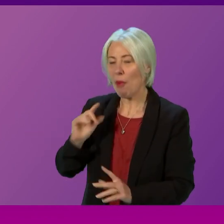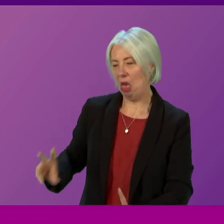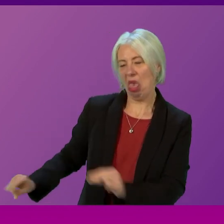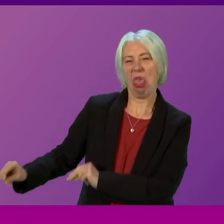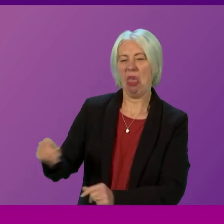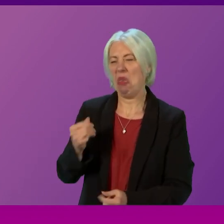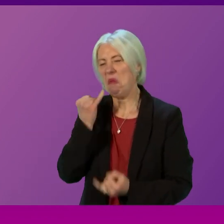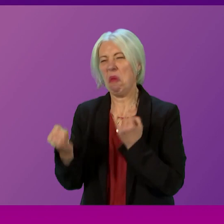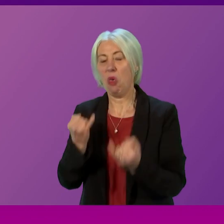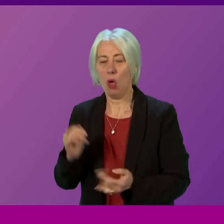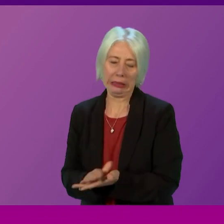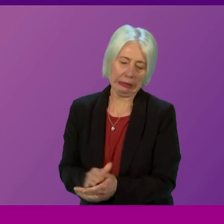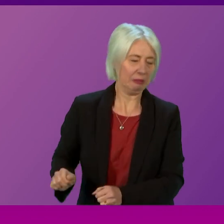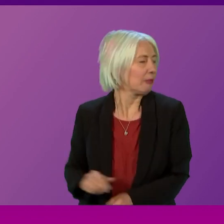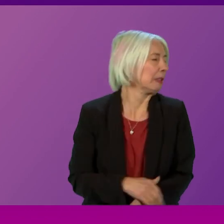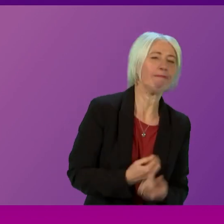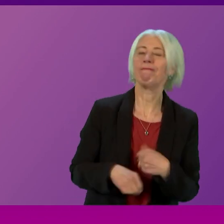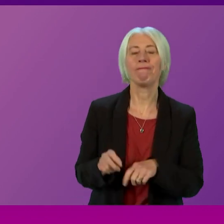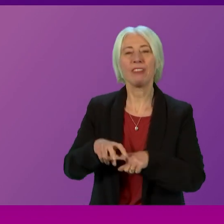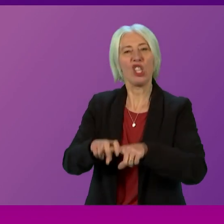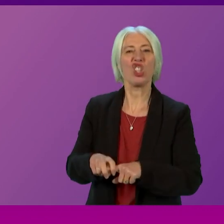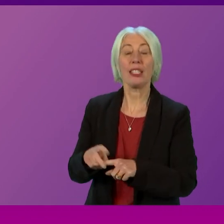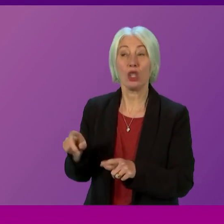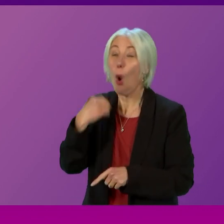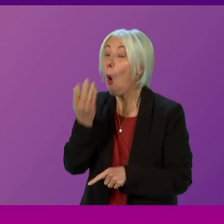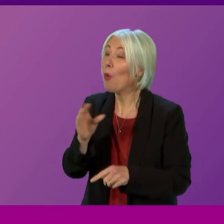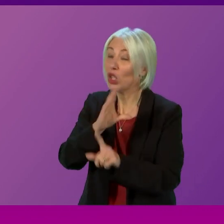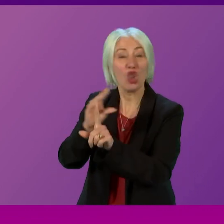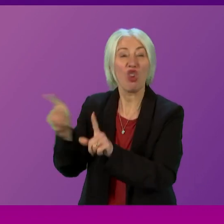heckling and shuffling in seats always start from the Conservatives, because they know